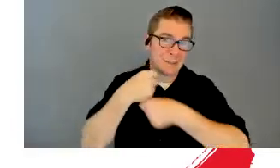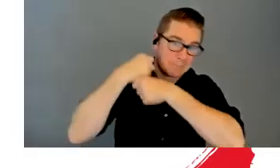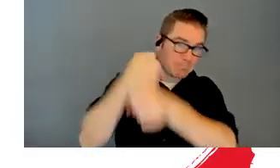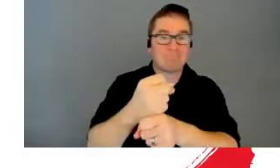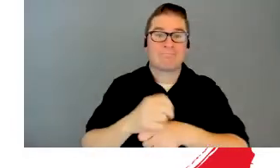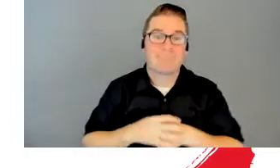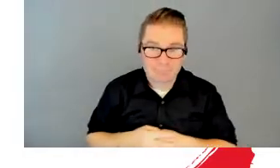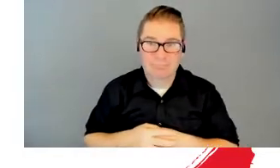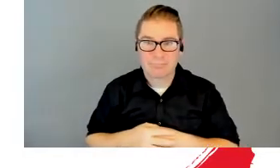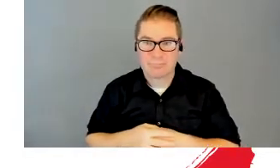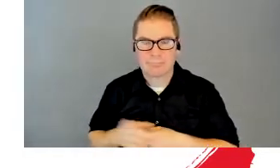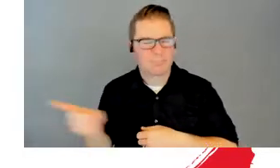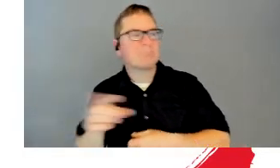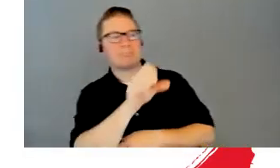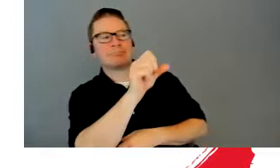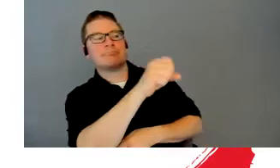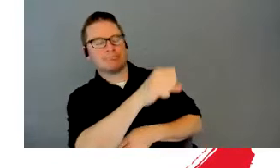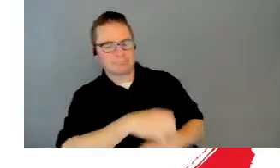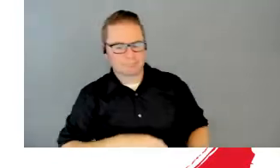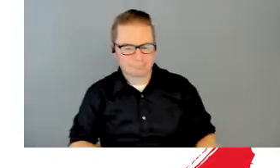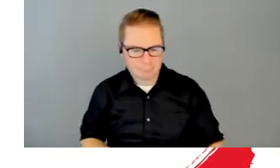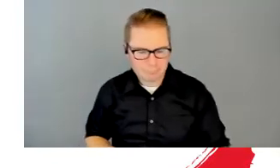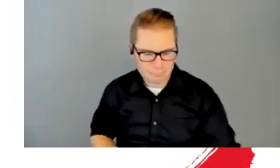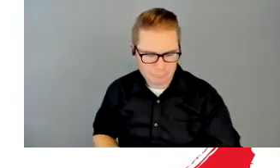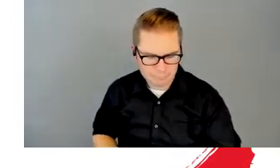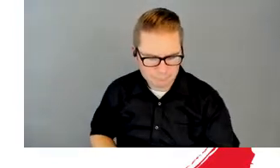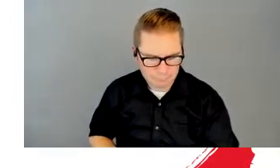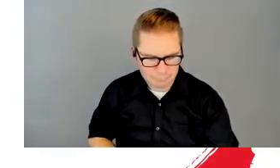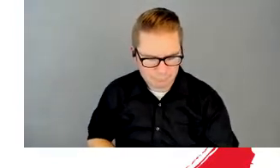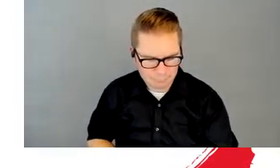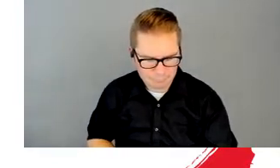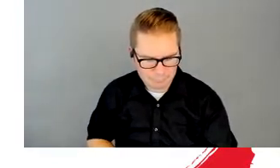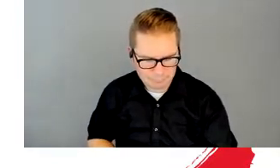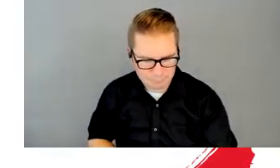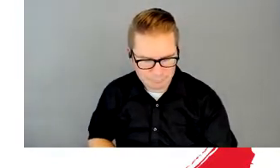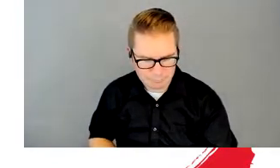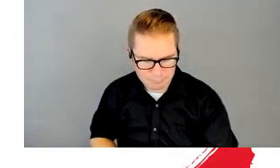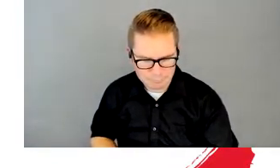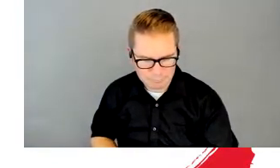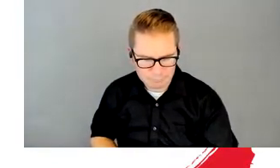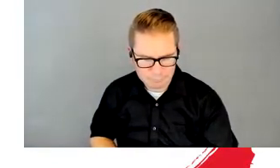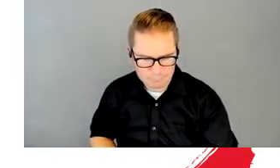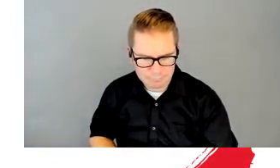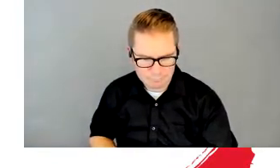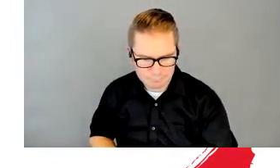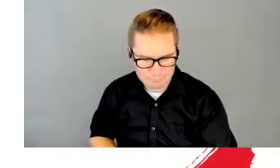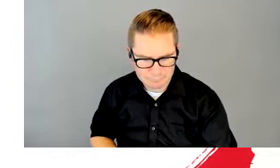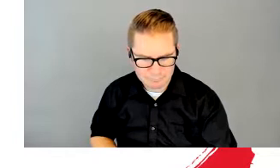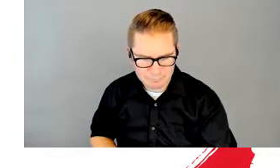and I believe there's a link in the chat for this and what you'll see, you'll see the checkboxes is on the far left column.